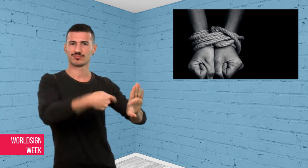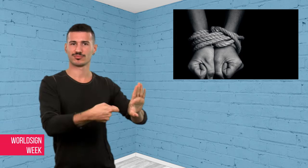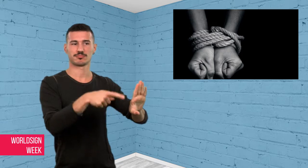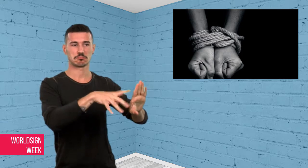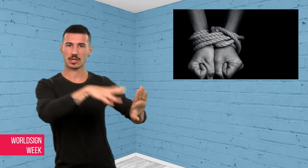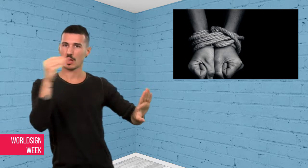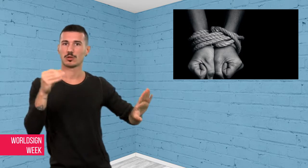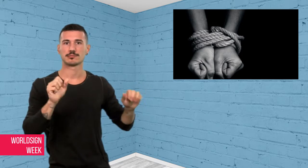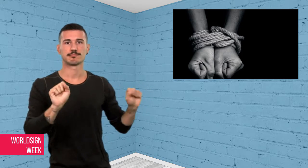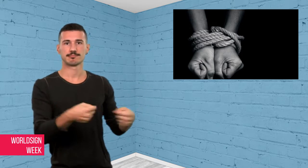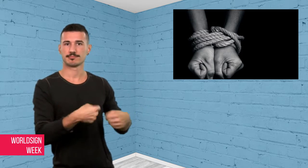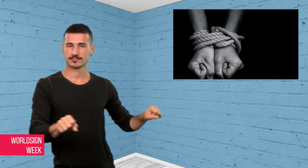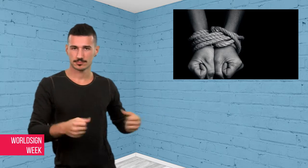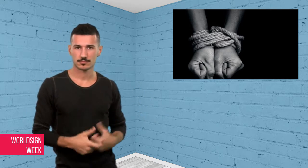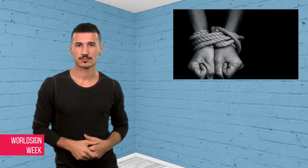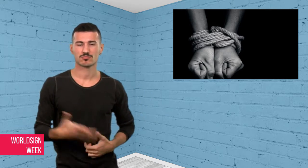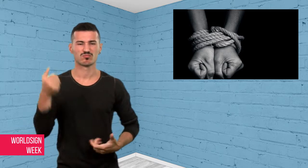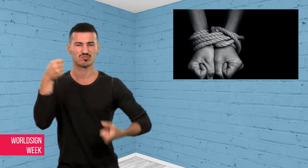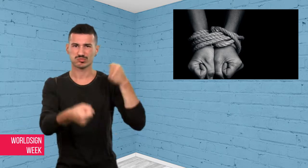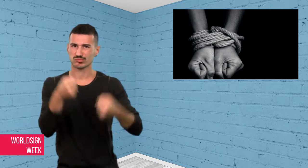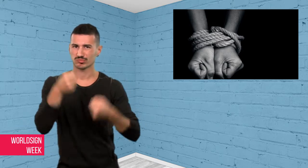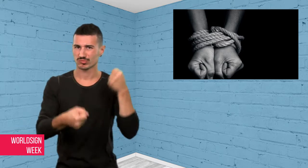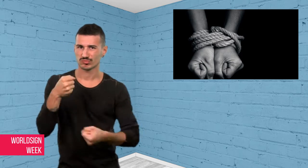How did this happened?